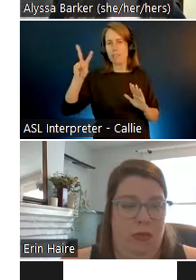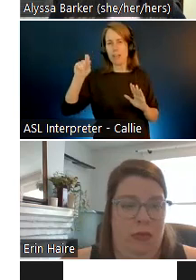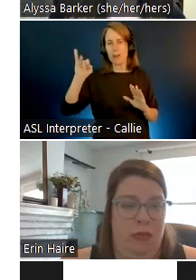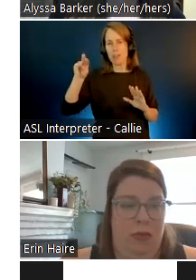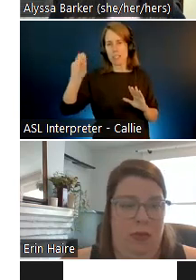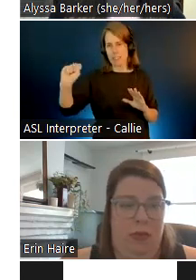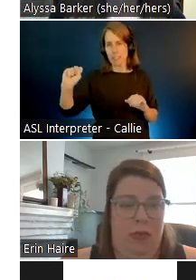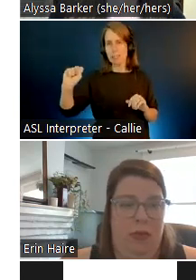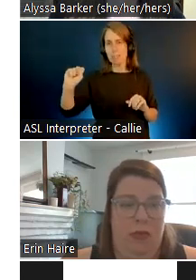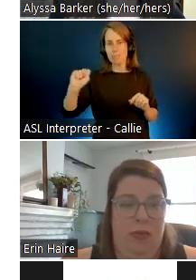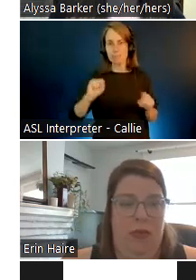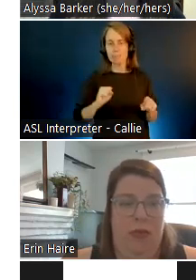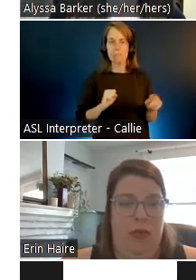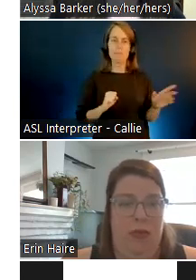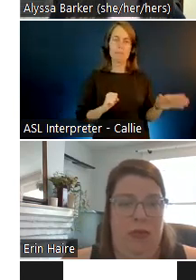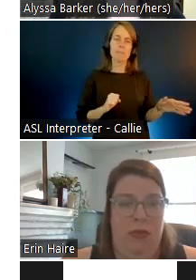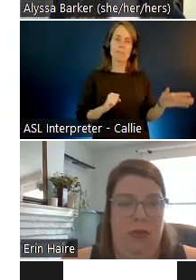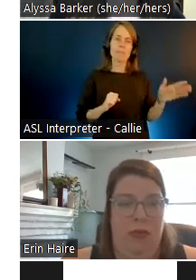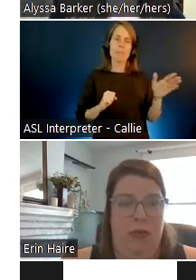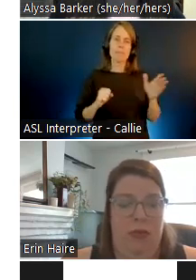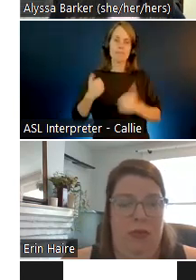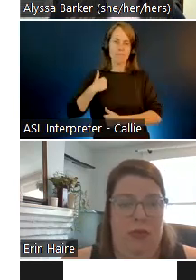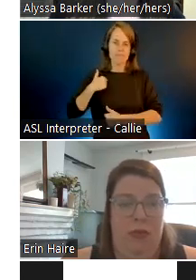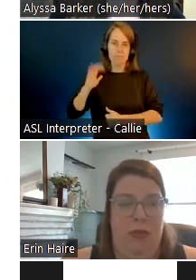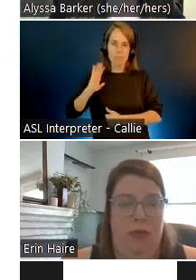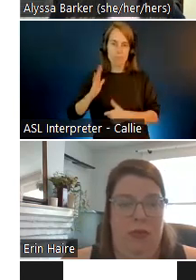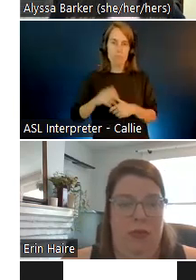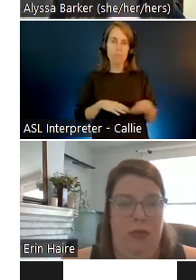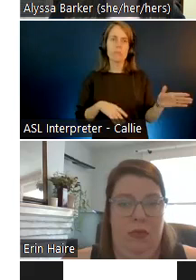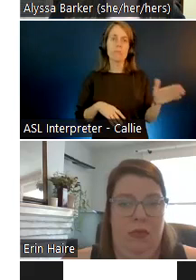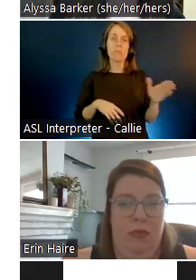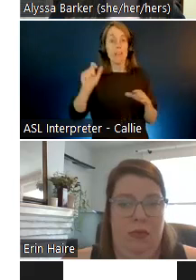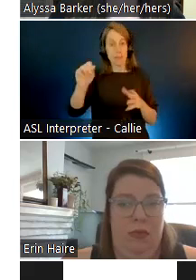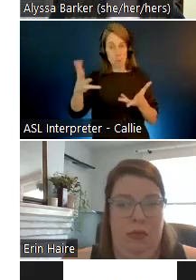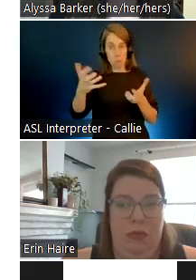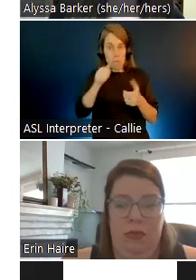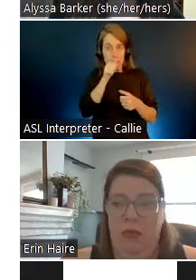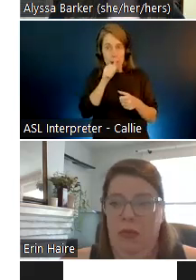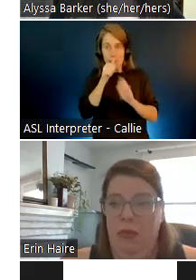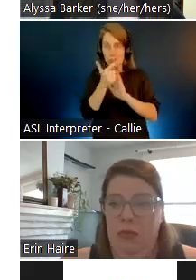and then if you wanted to have a private attorney to represent you in a housing matter